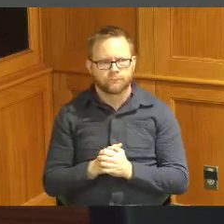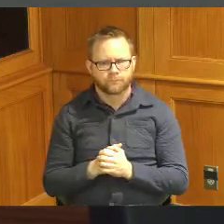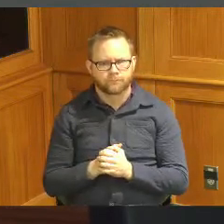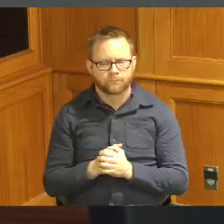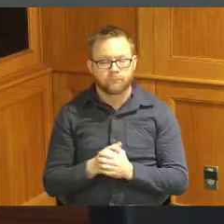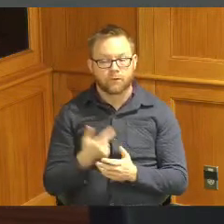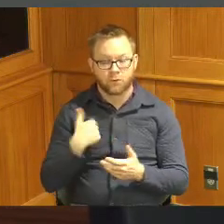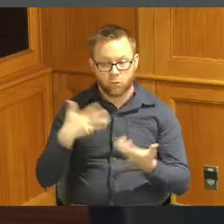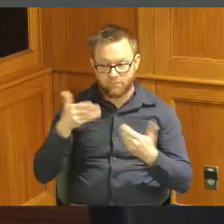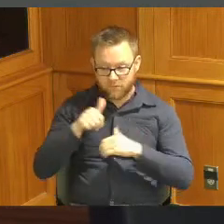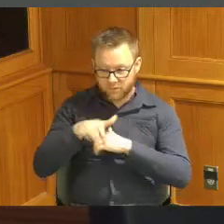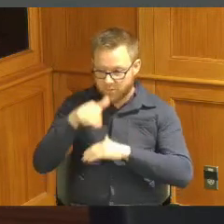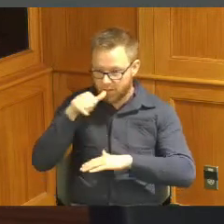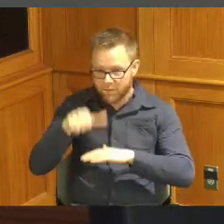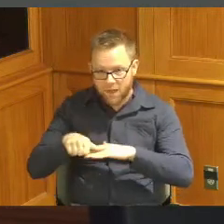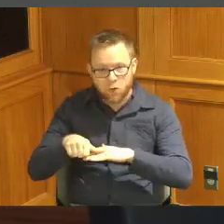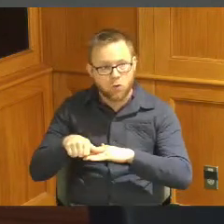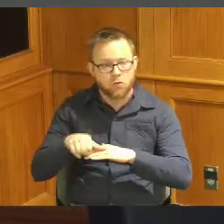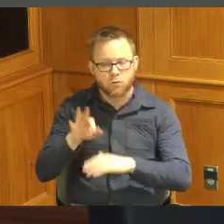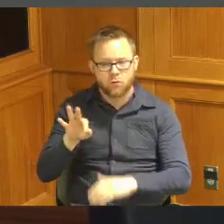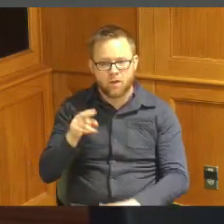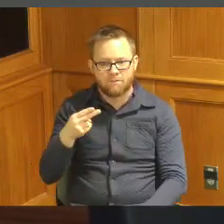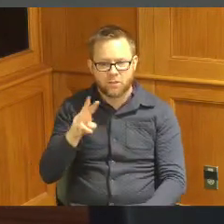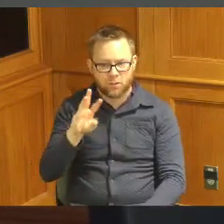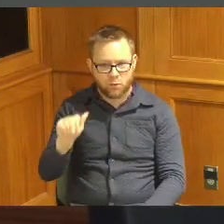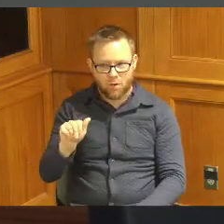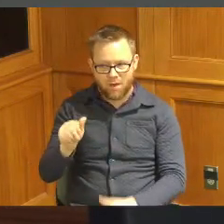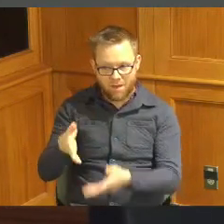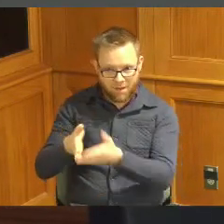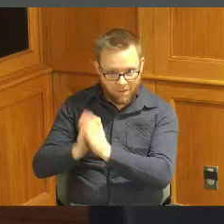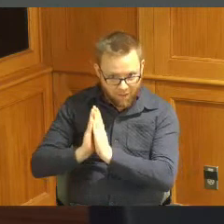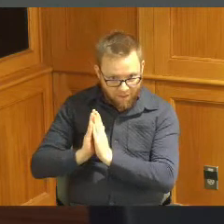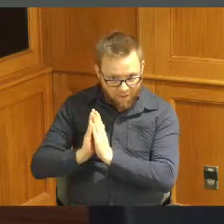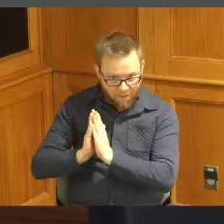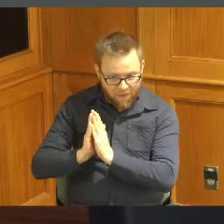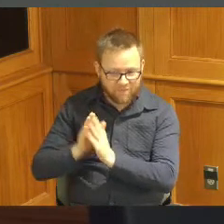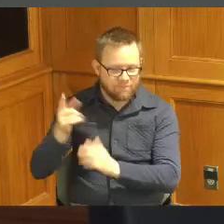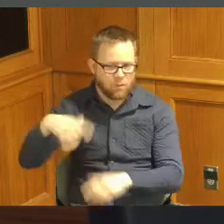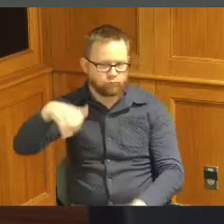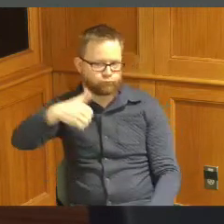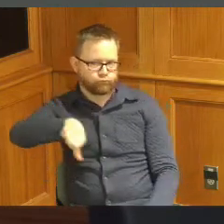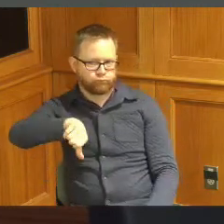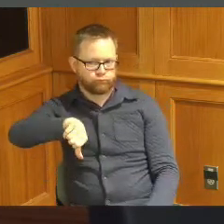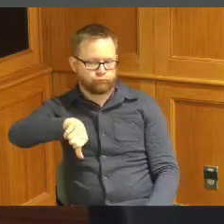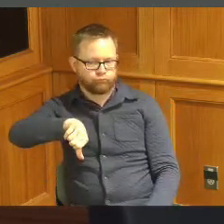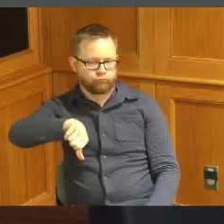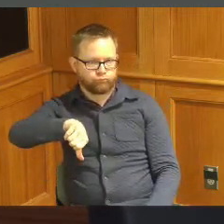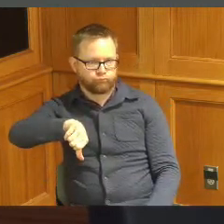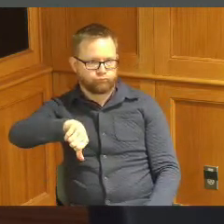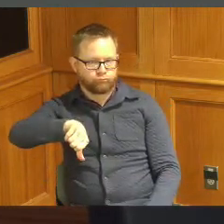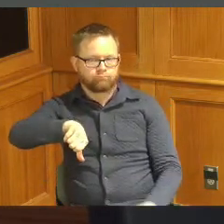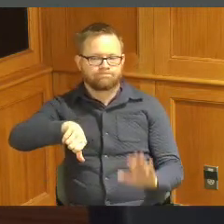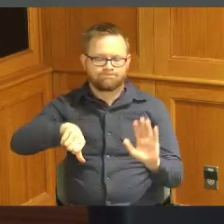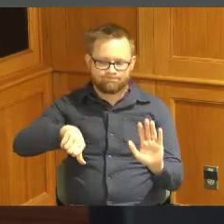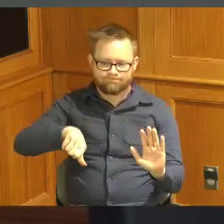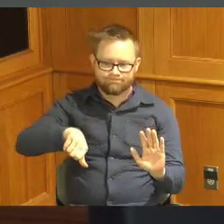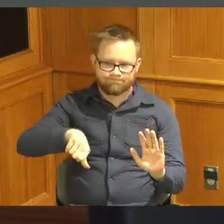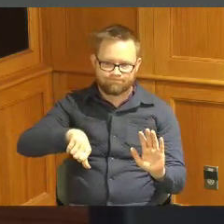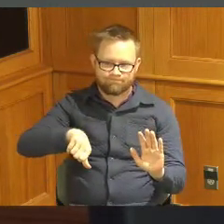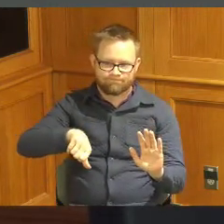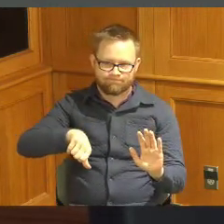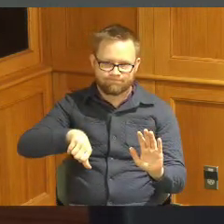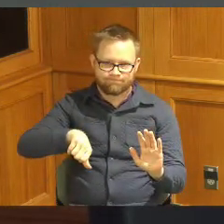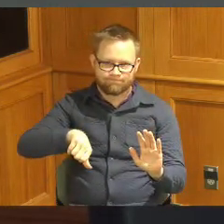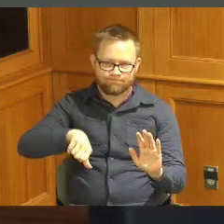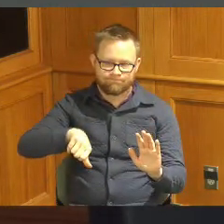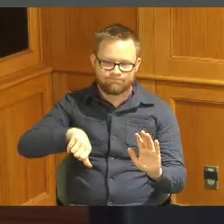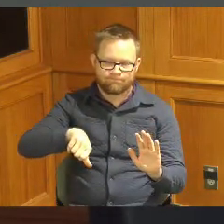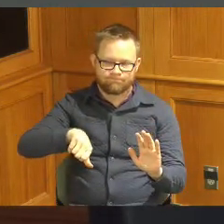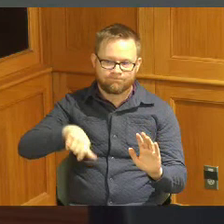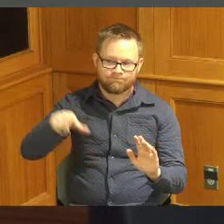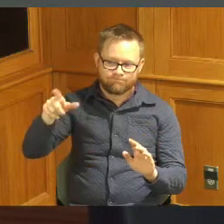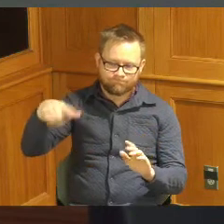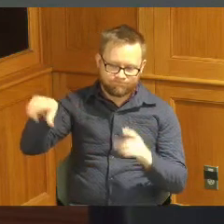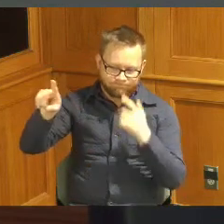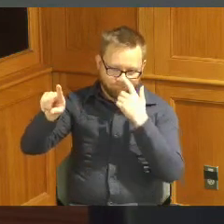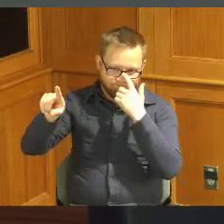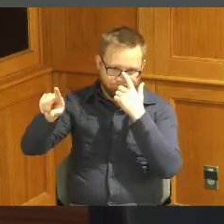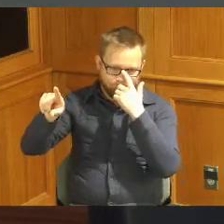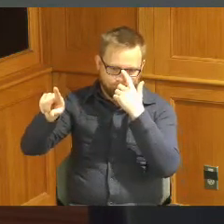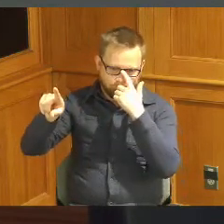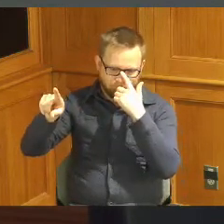had submitted a letter to FHWA in that regard they declined our request they had indicated